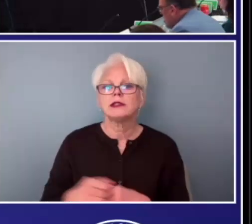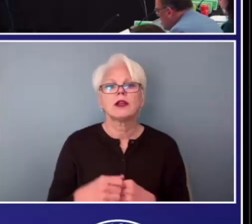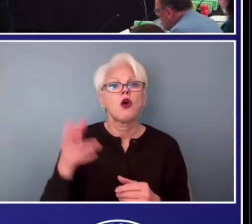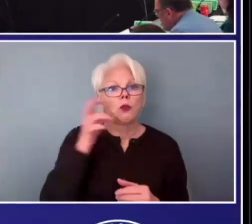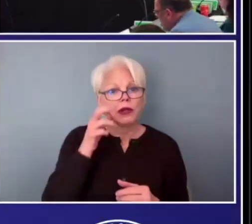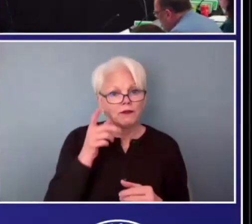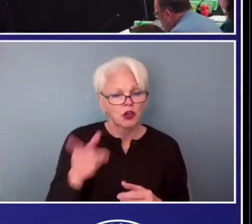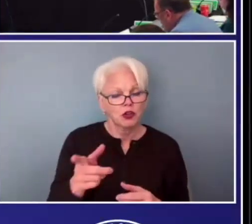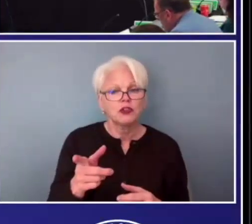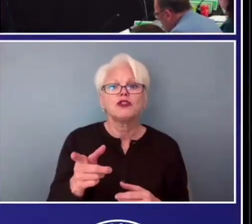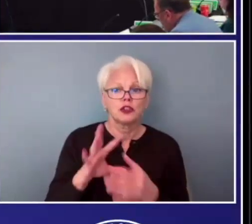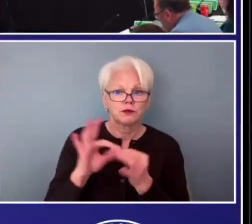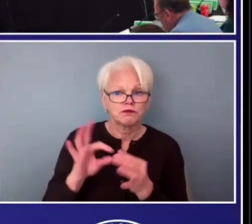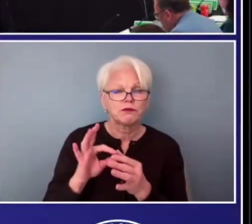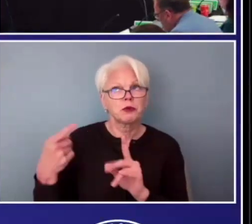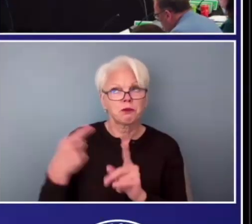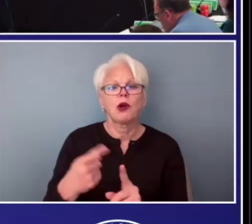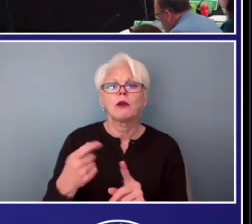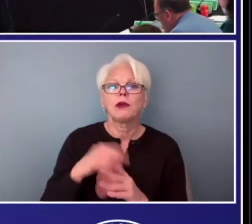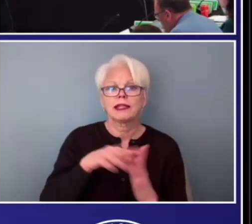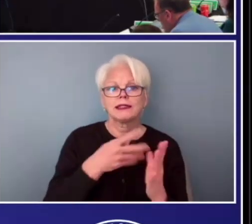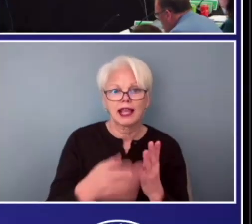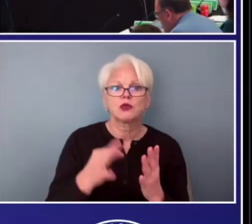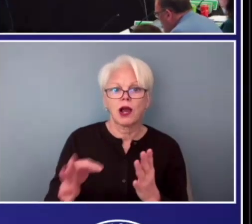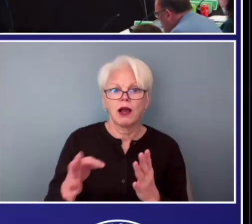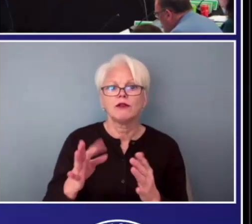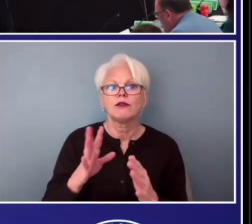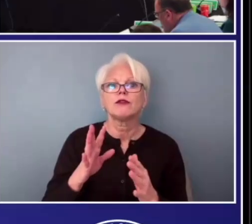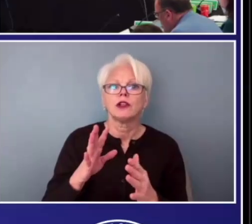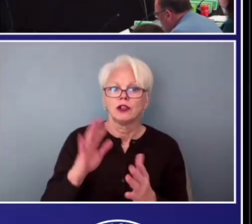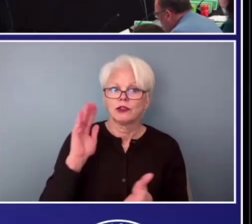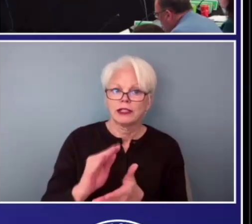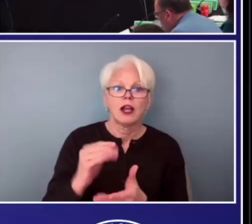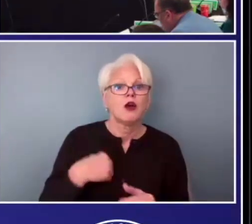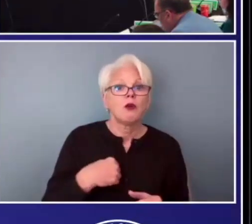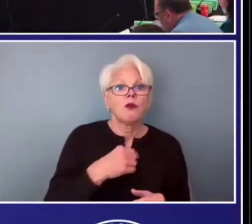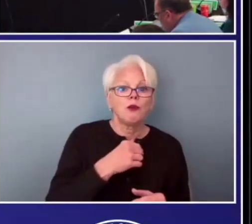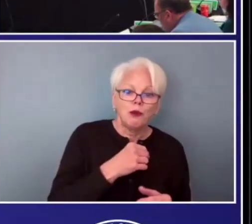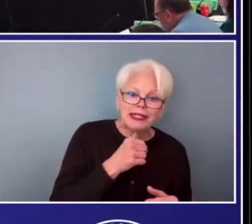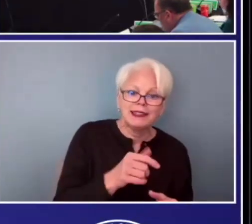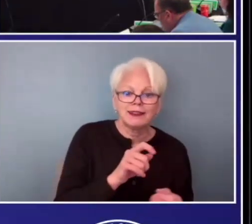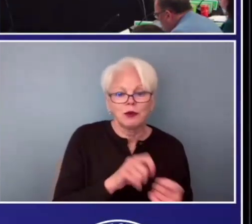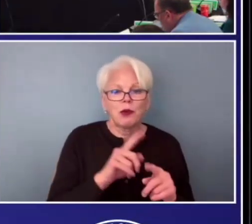reductions when we didn't quite possibly for Patti's -- you know, where Patti told us that we didn't quite